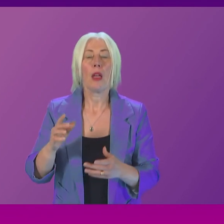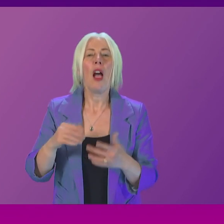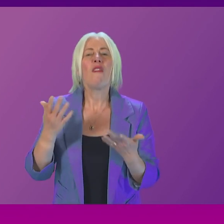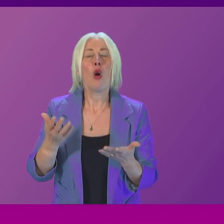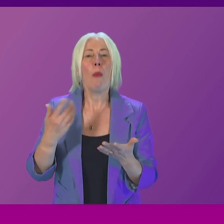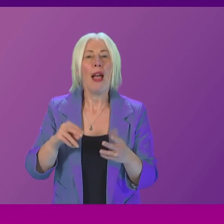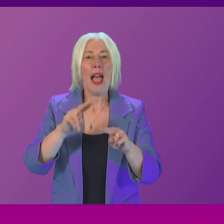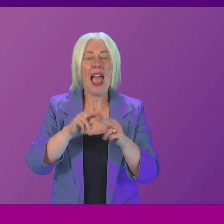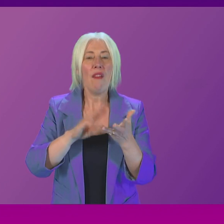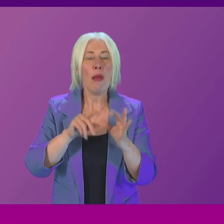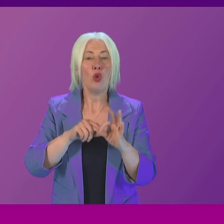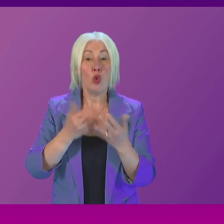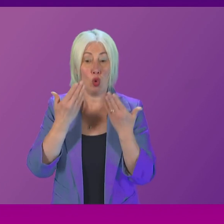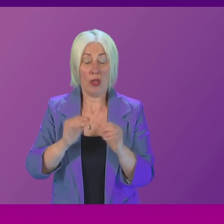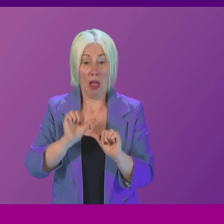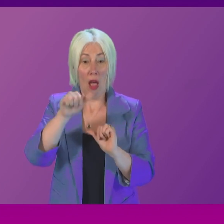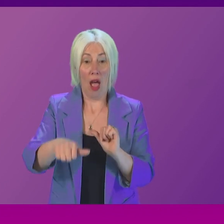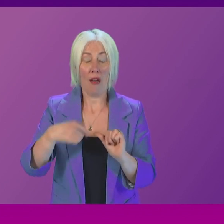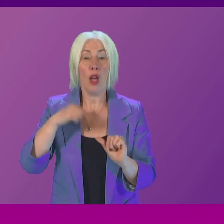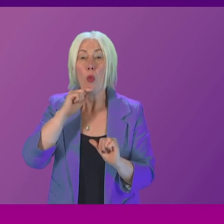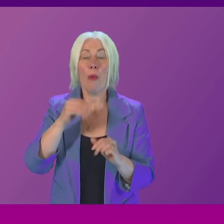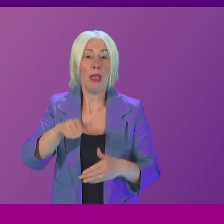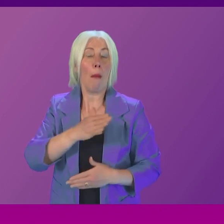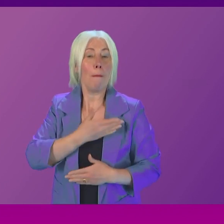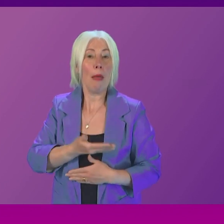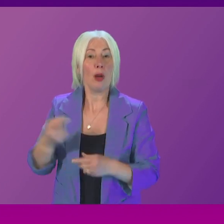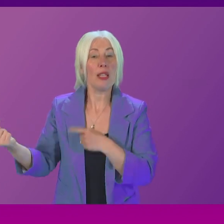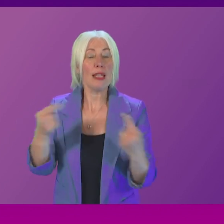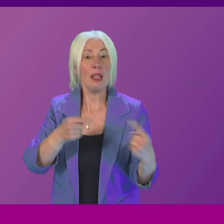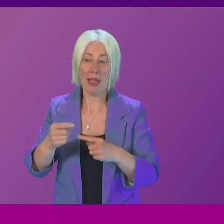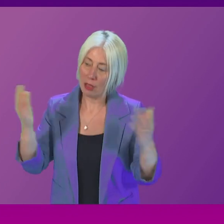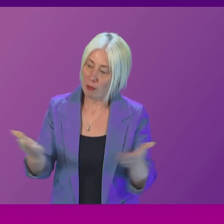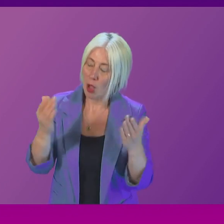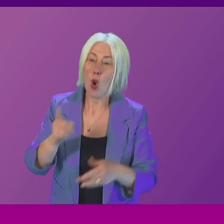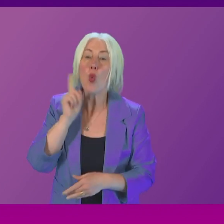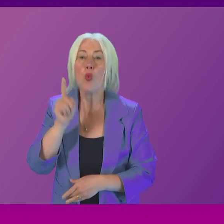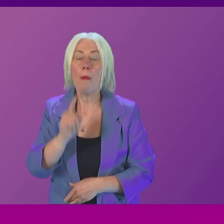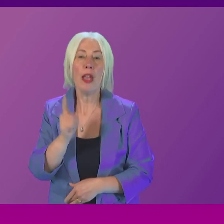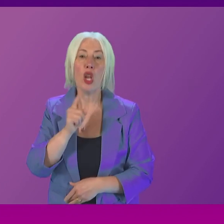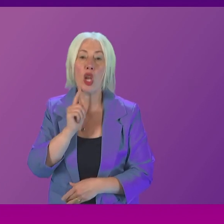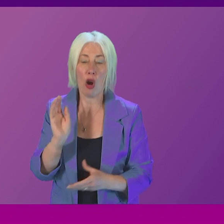Following First Minister’s question time today, I will hold a members’ business debate on encouraging women and girls into science, technology, engineering and mathematics.